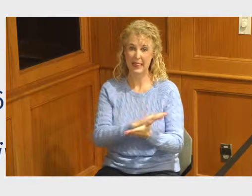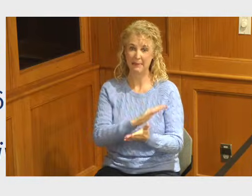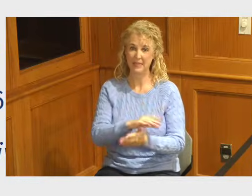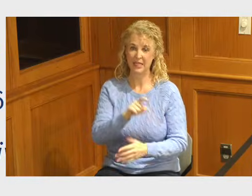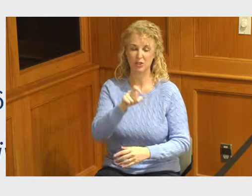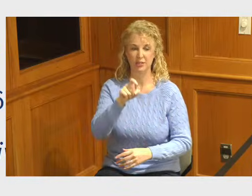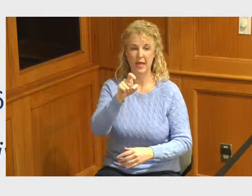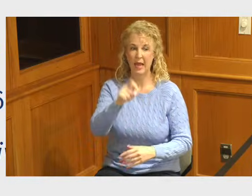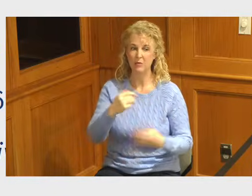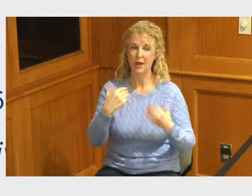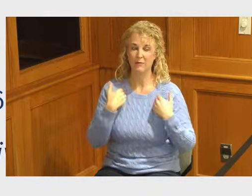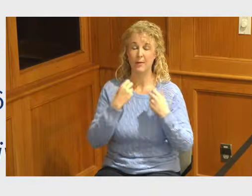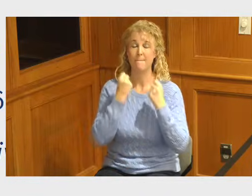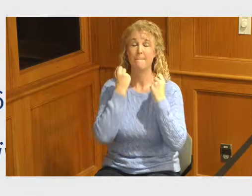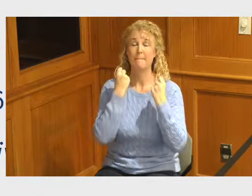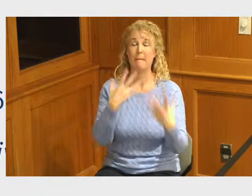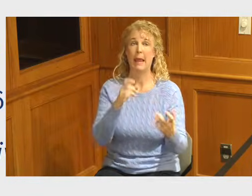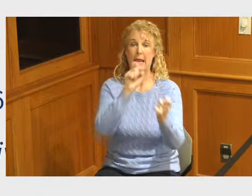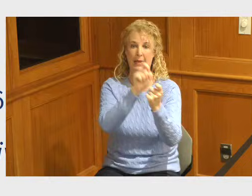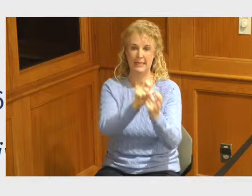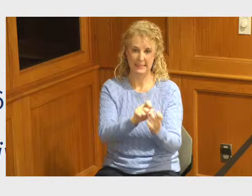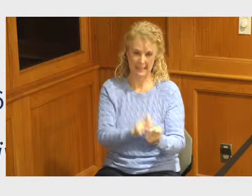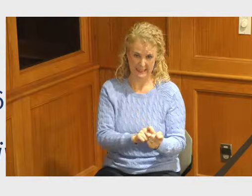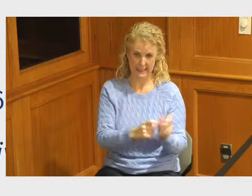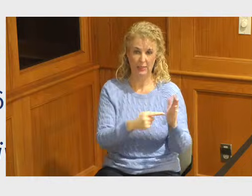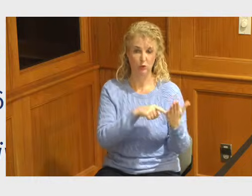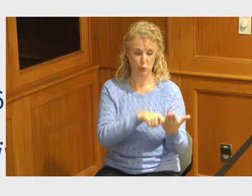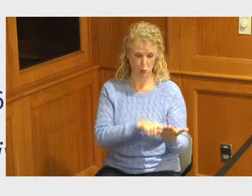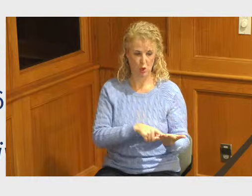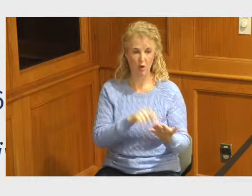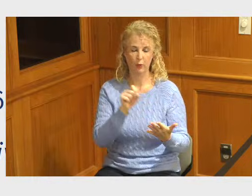have to have a bunch of things that we require that show the project could actually happen.